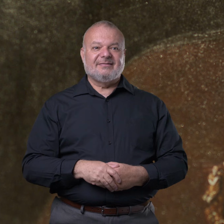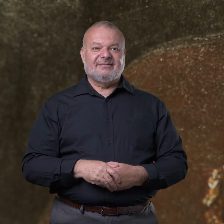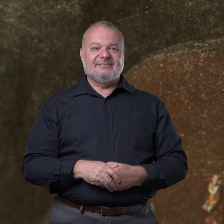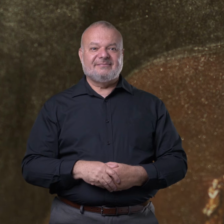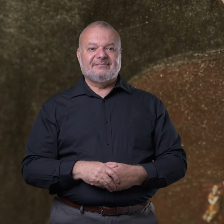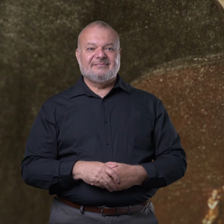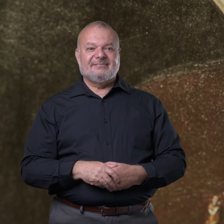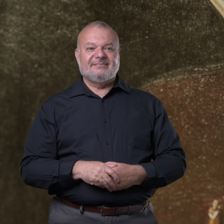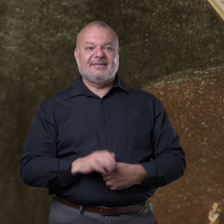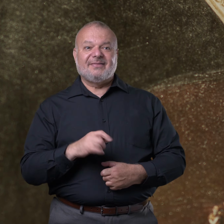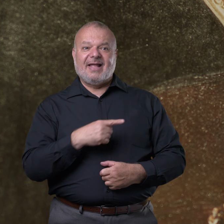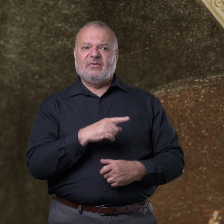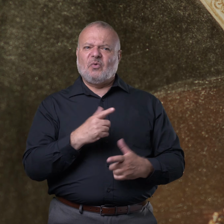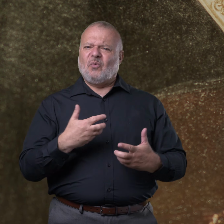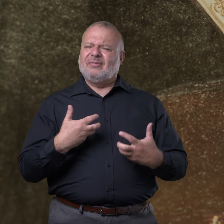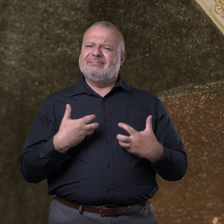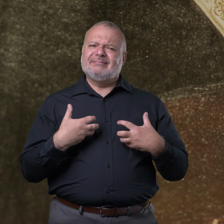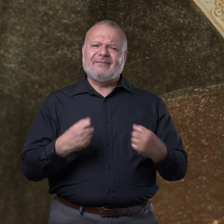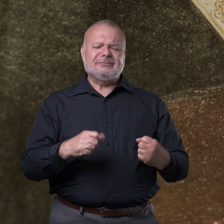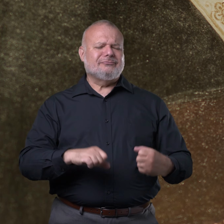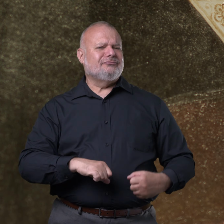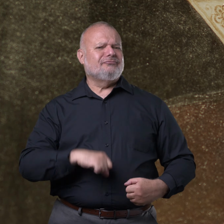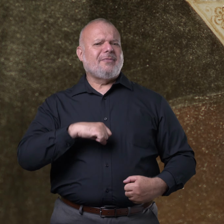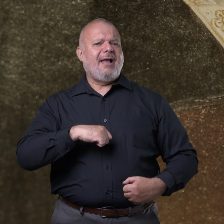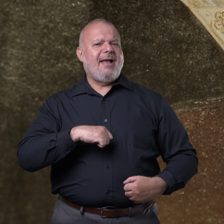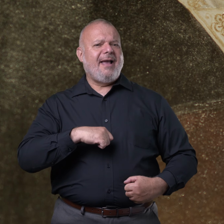perfectly symmetrical glowing lustrous.